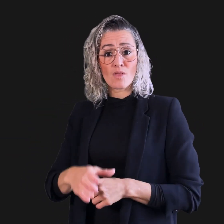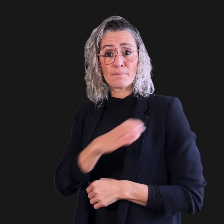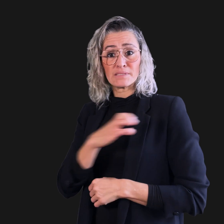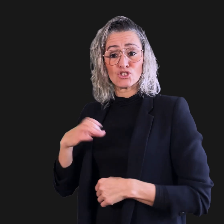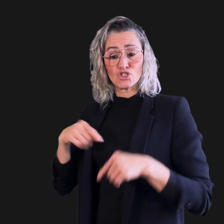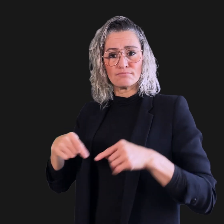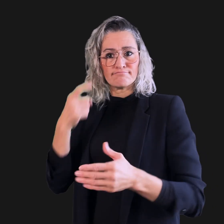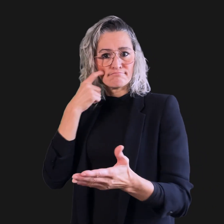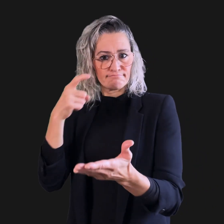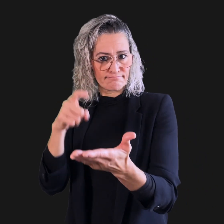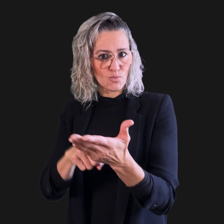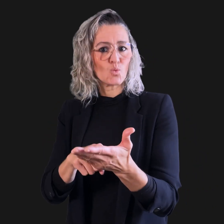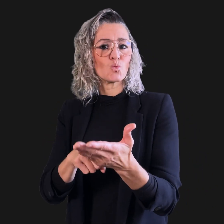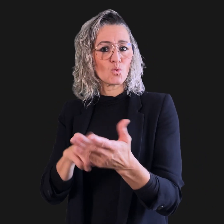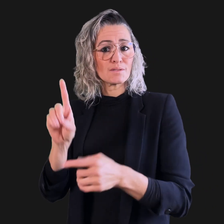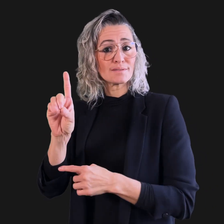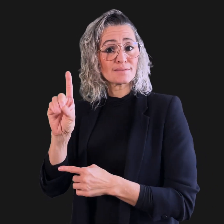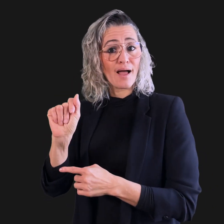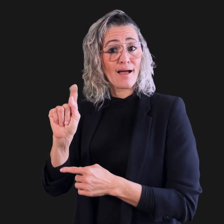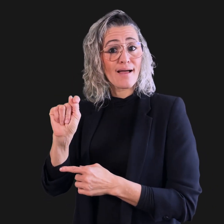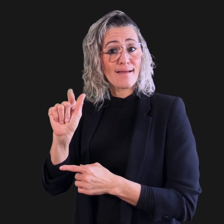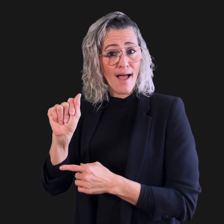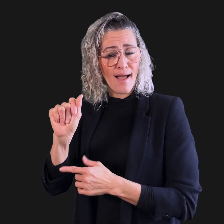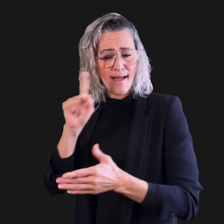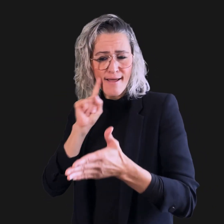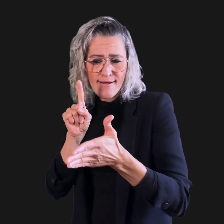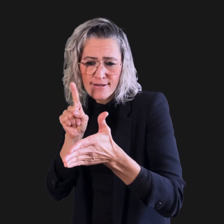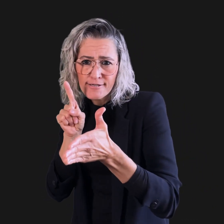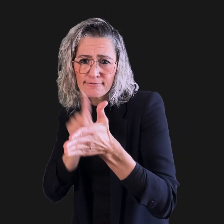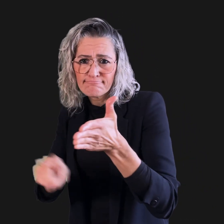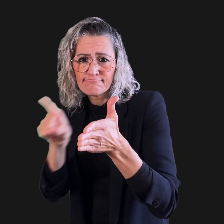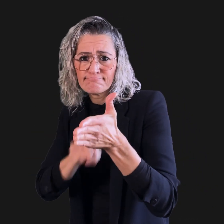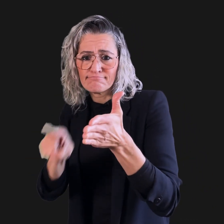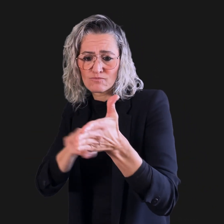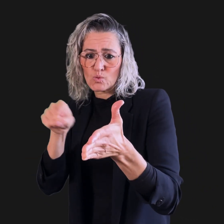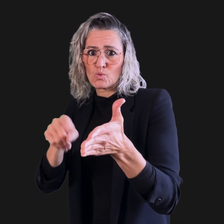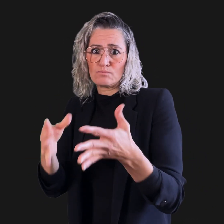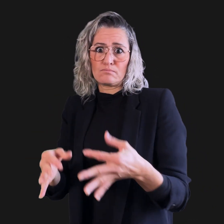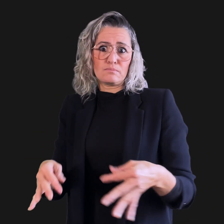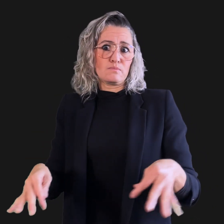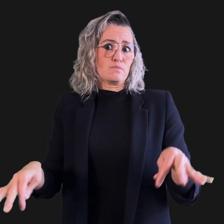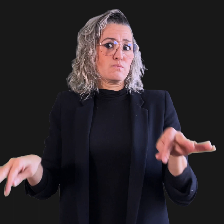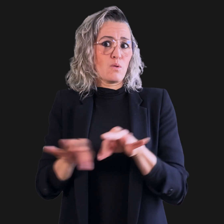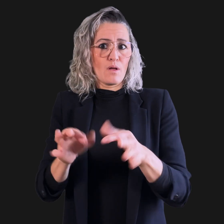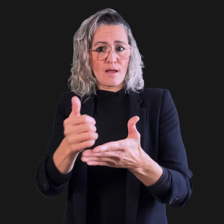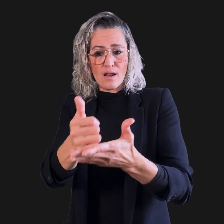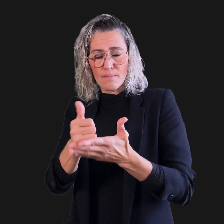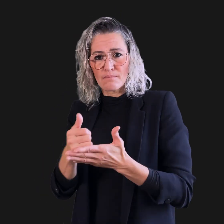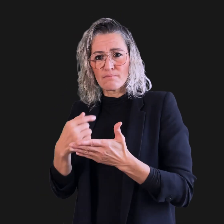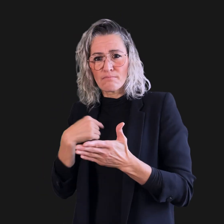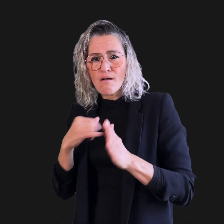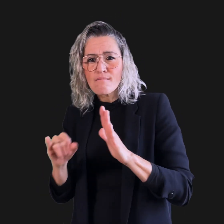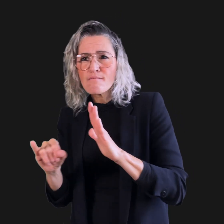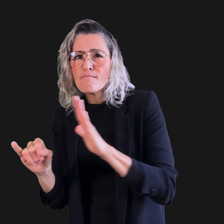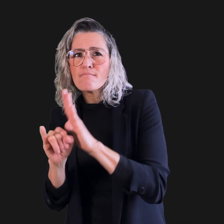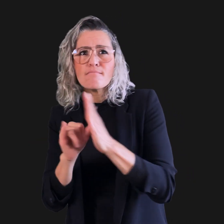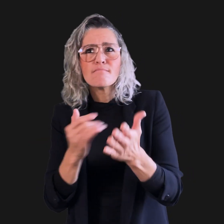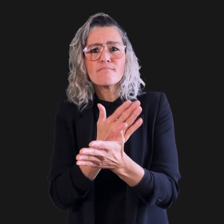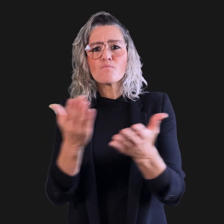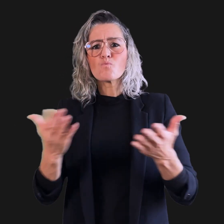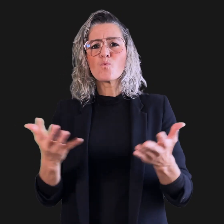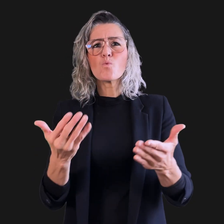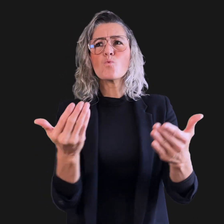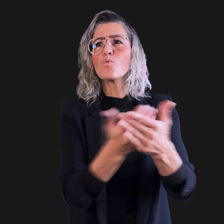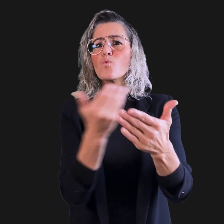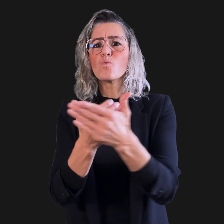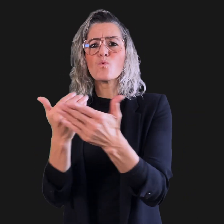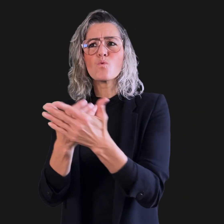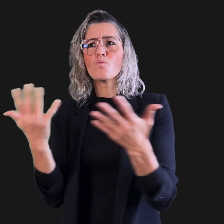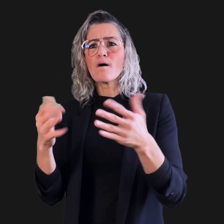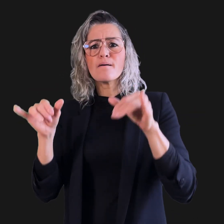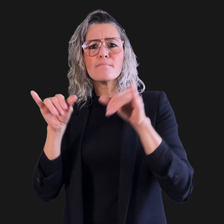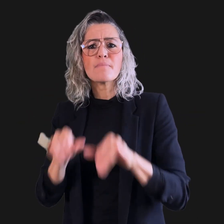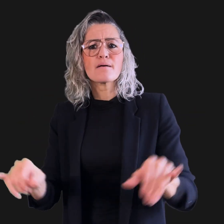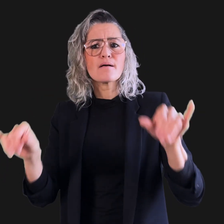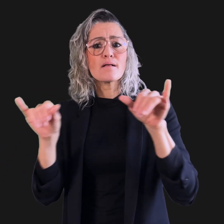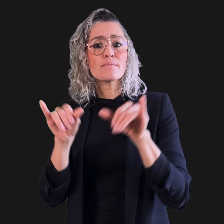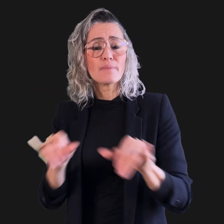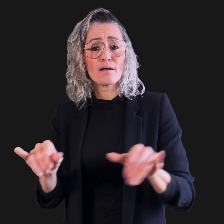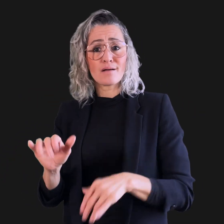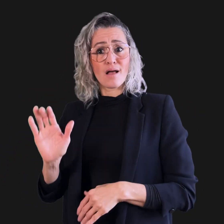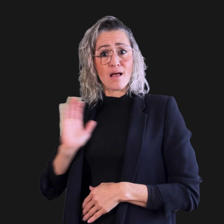The Commission recognizes the importance of data analysis in identifying trends and patterns.